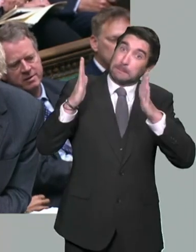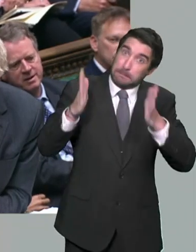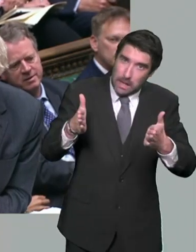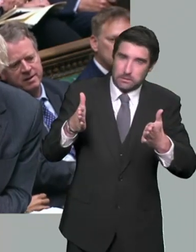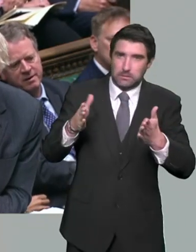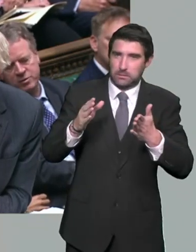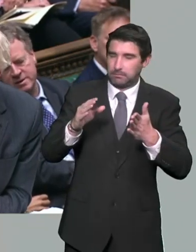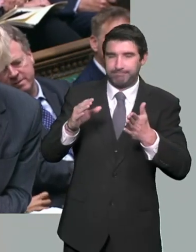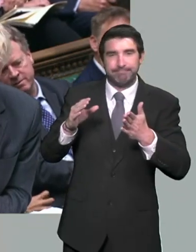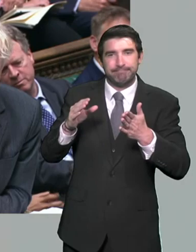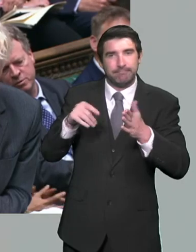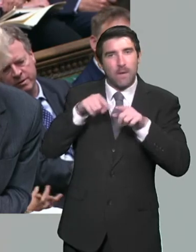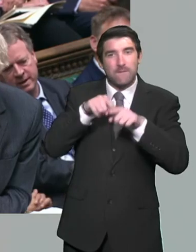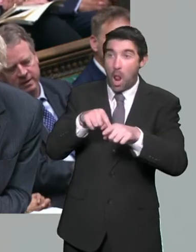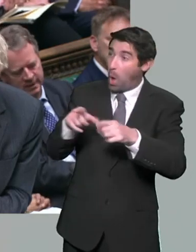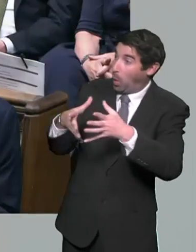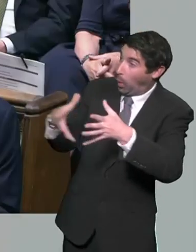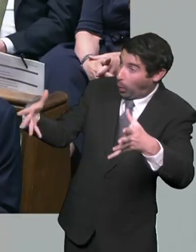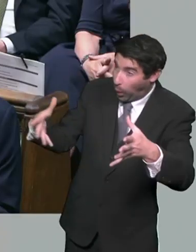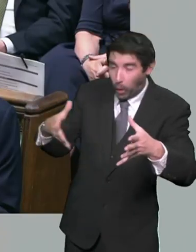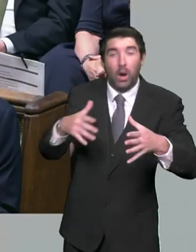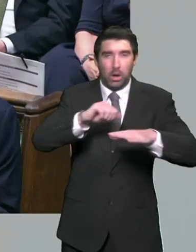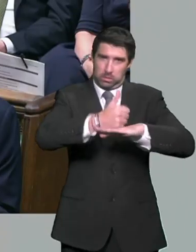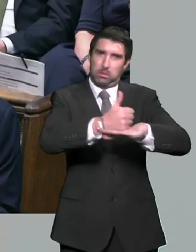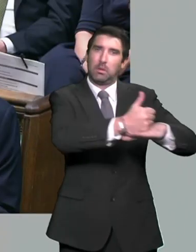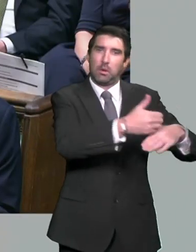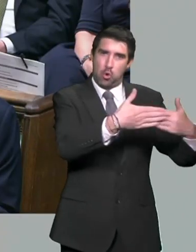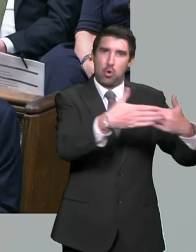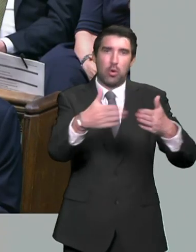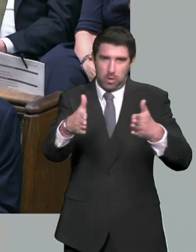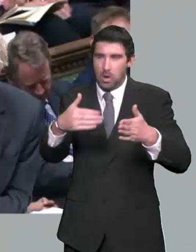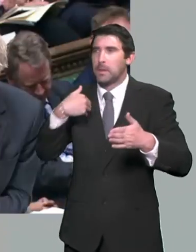I know my hon. Friend has met my right hon. Friend the Health Secretary, and I will take this up personally to make sure we get a proper